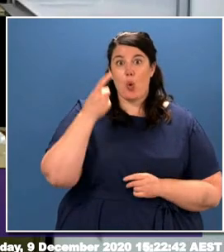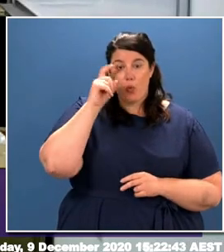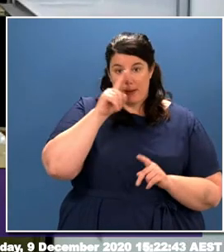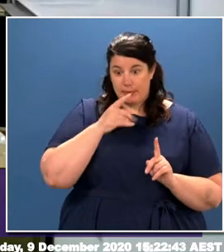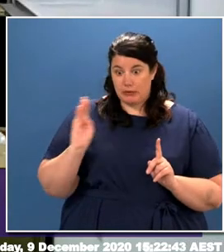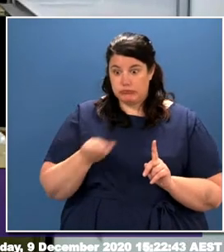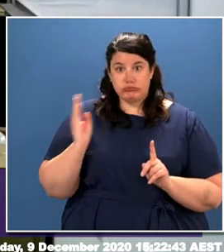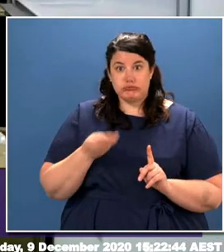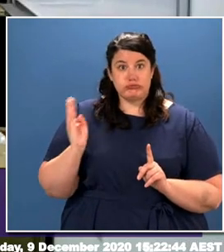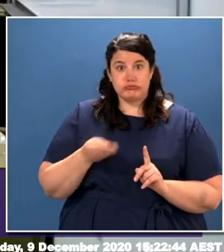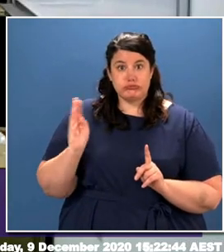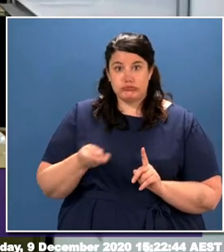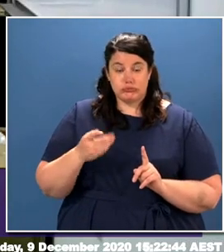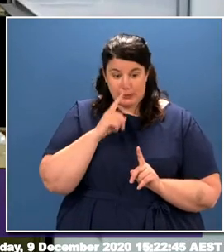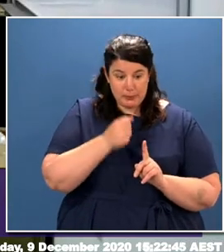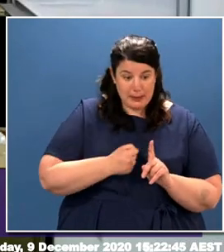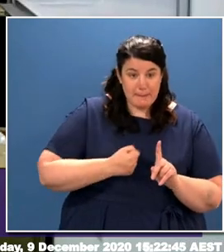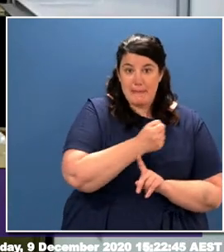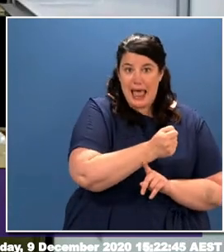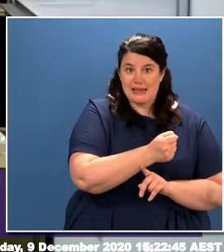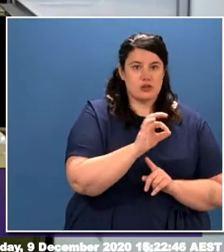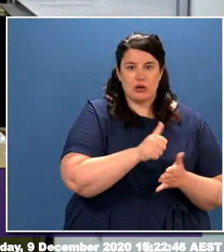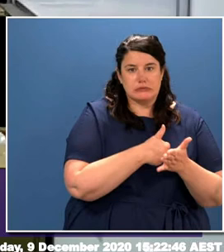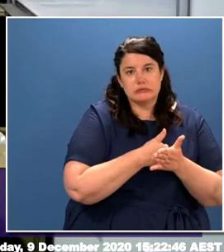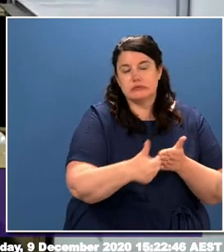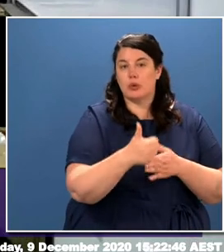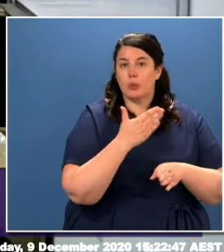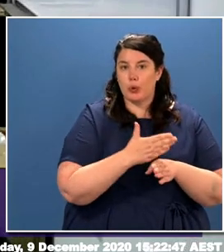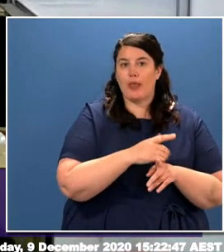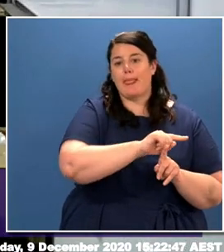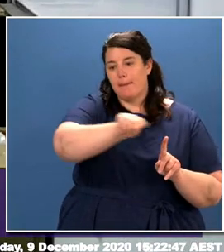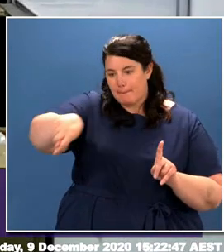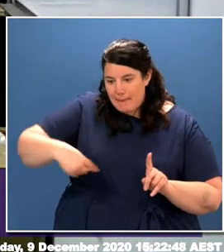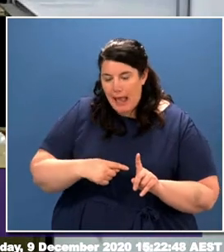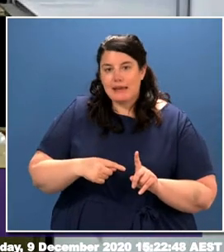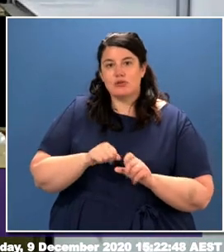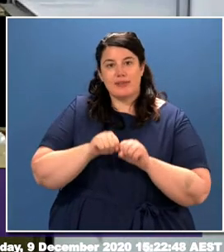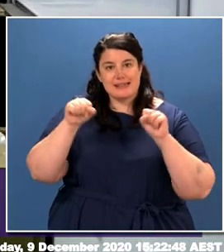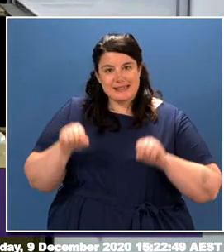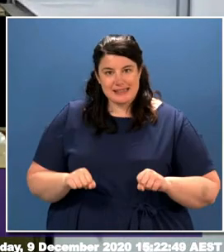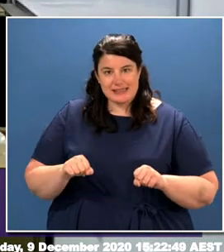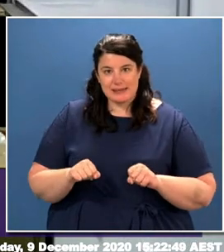placed and not kept in the job for long and then coming back into the system, so they've shifted on outcomes that way.